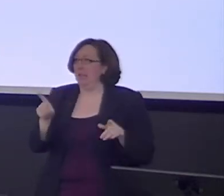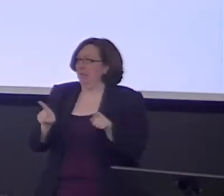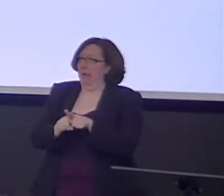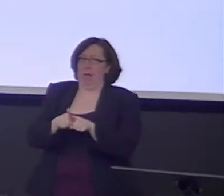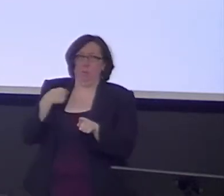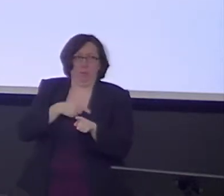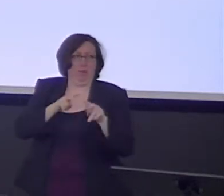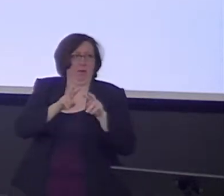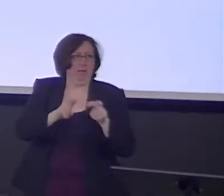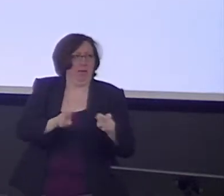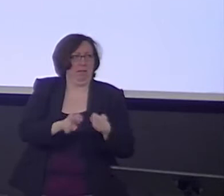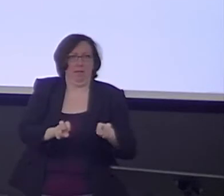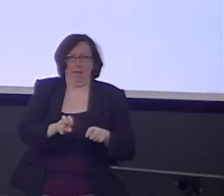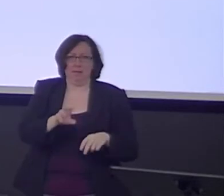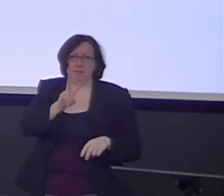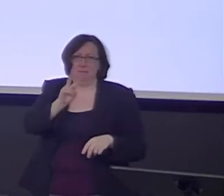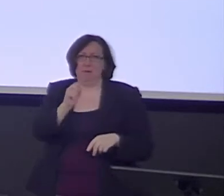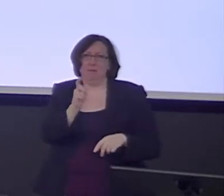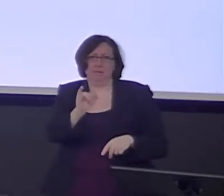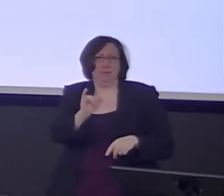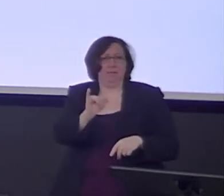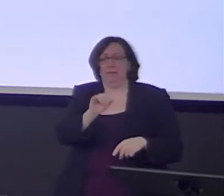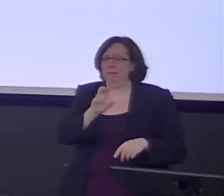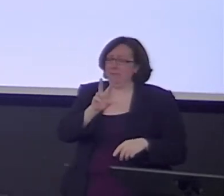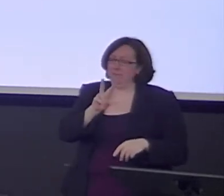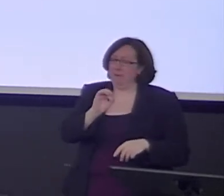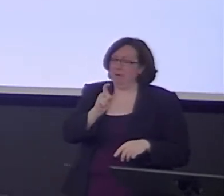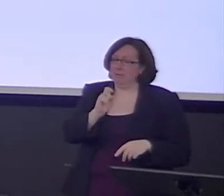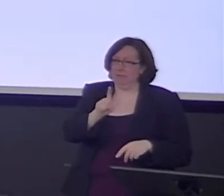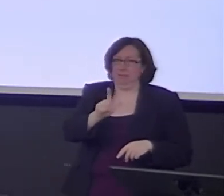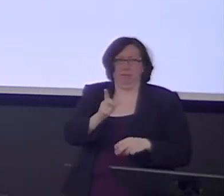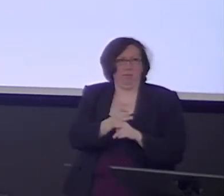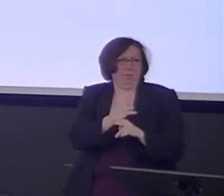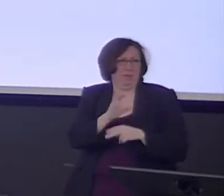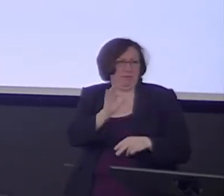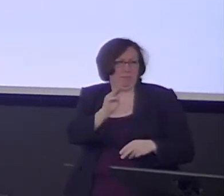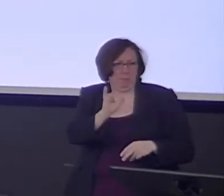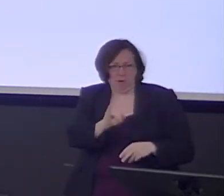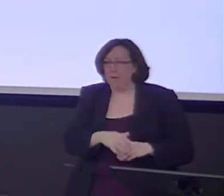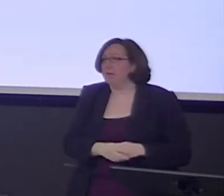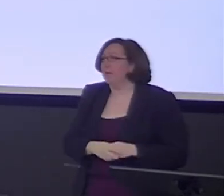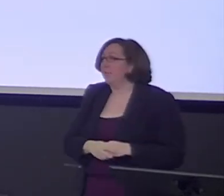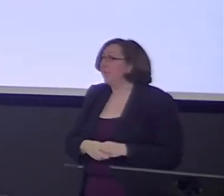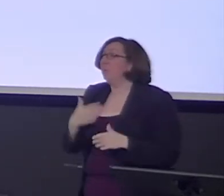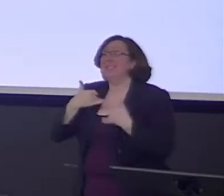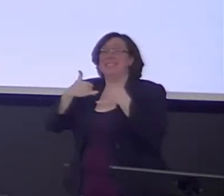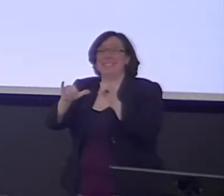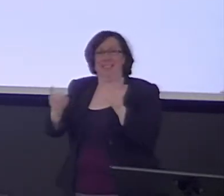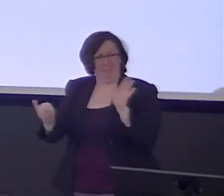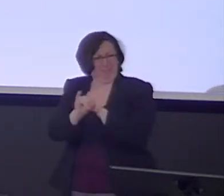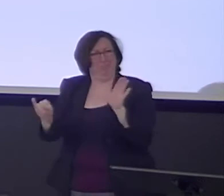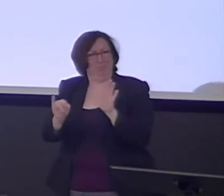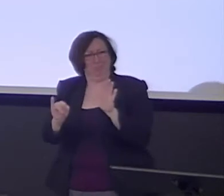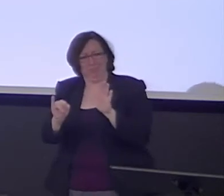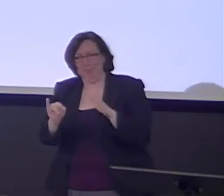And but nonetheless, we get Broca's area, Wernicke's area, and the articulatory part of the brain,